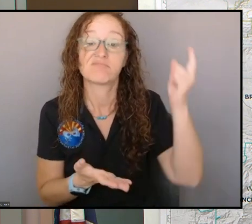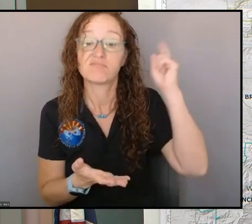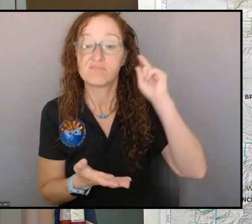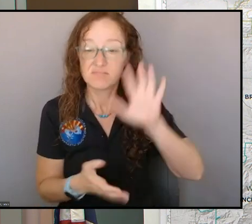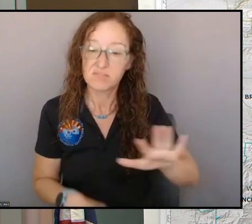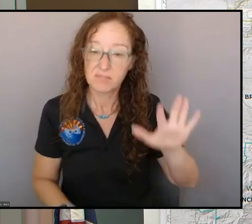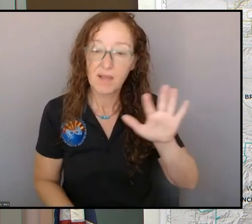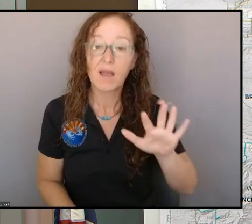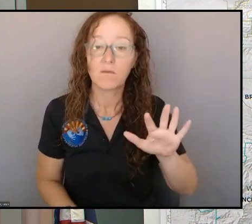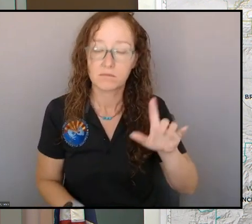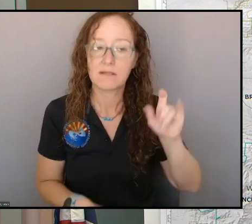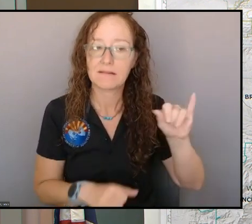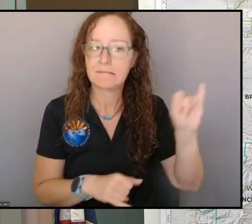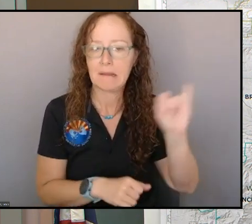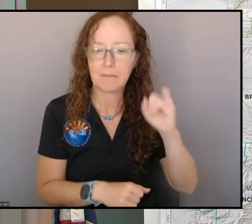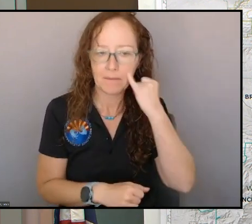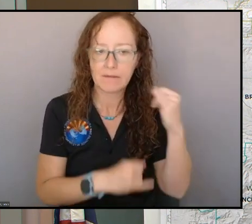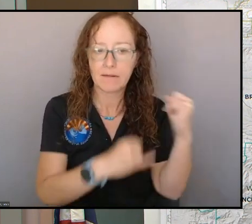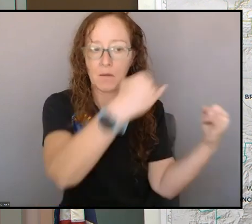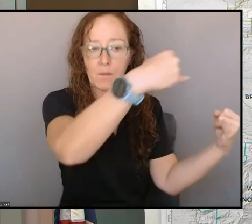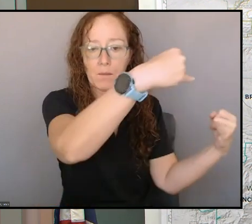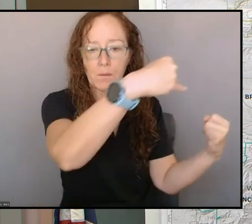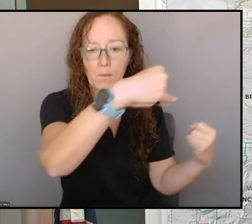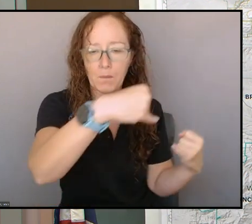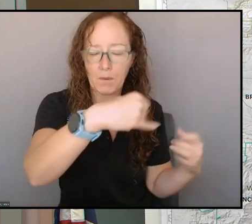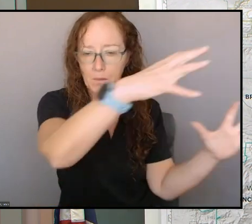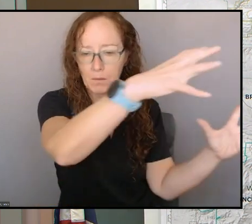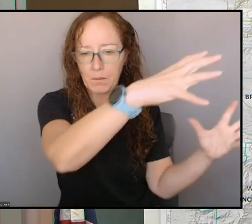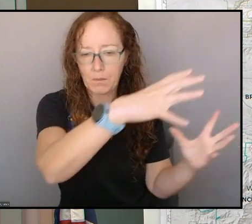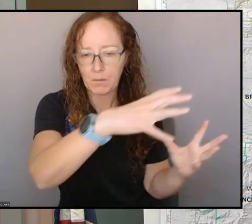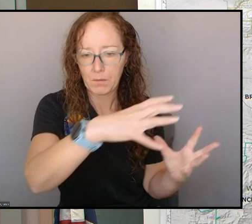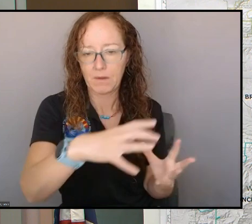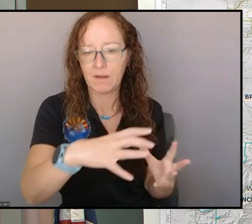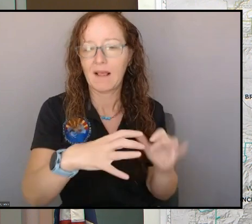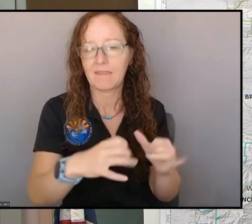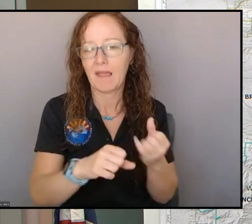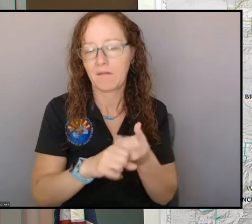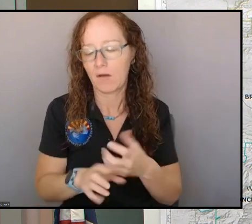pushed these fingers out westward, east of Upper and Lower